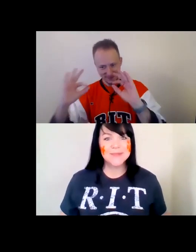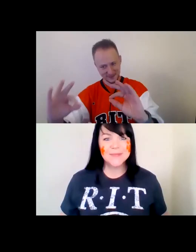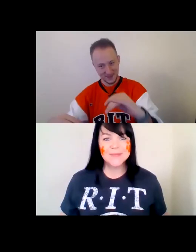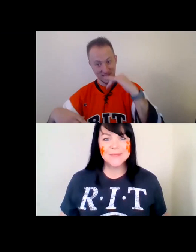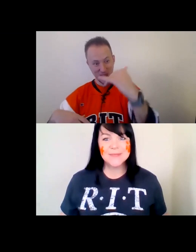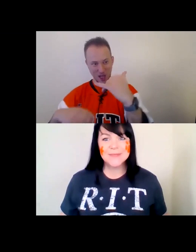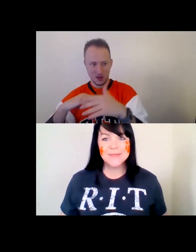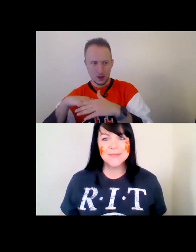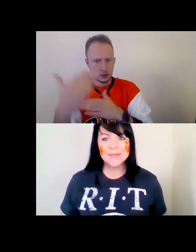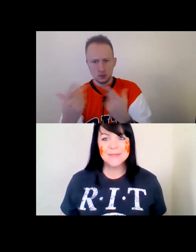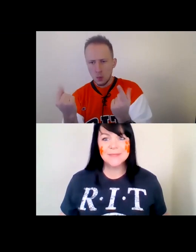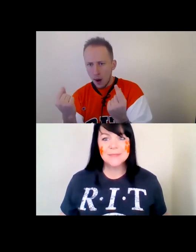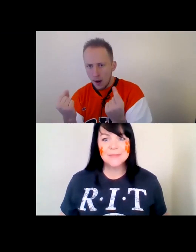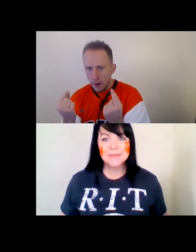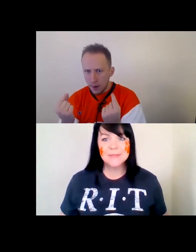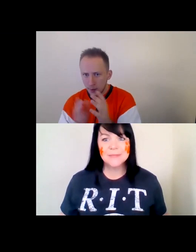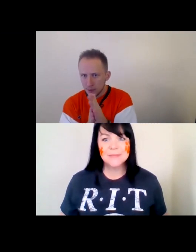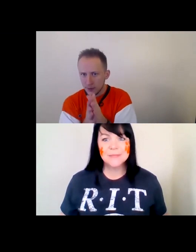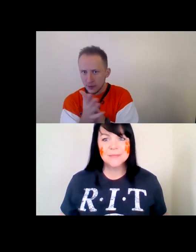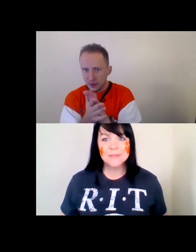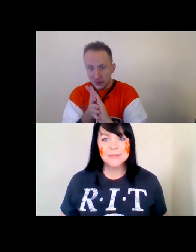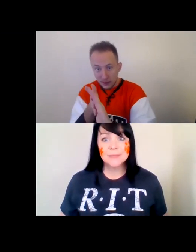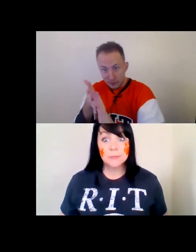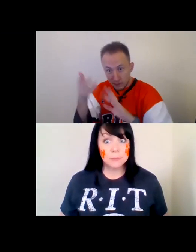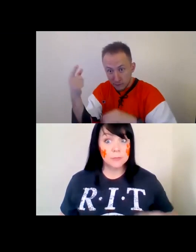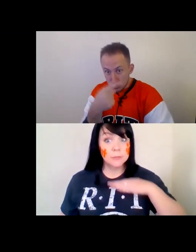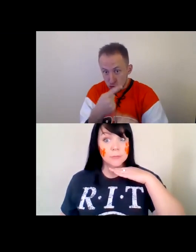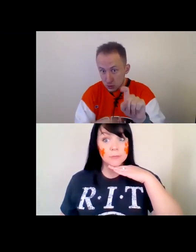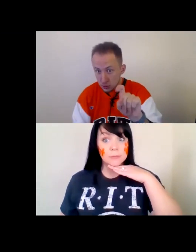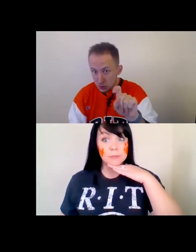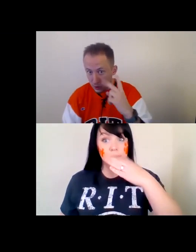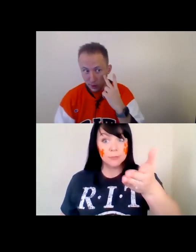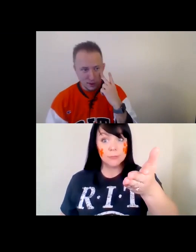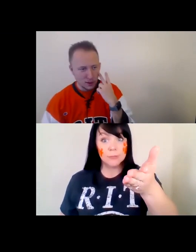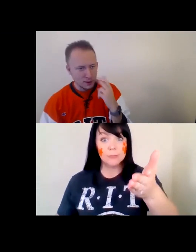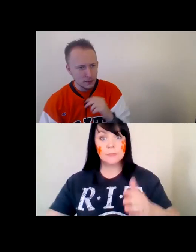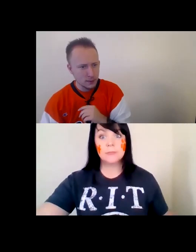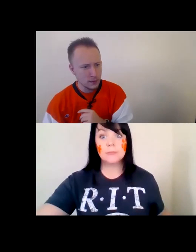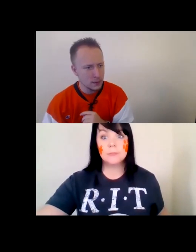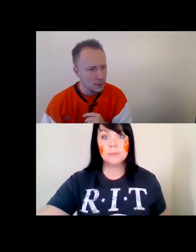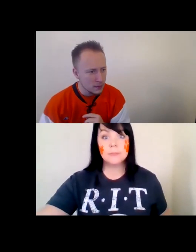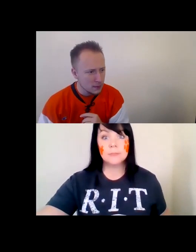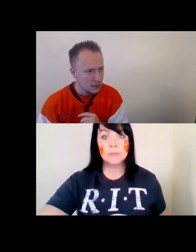Matt: Now let's see what is coming next. Matt: Is it first place? Do we get to find out?